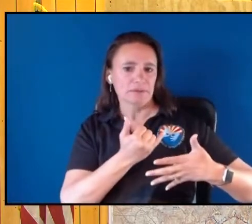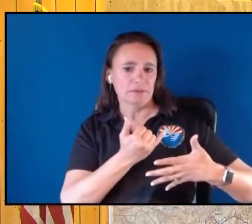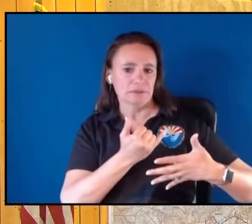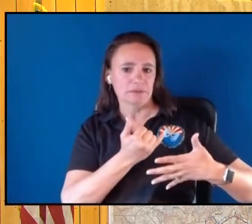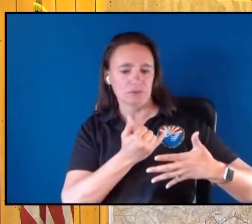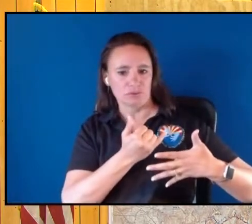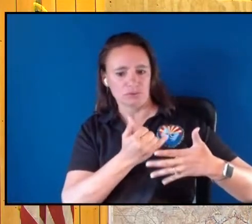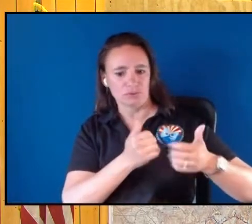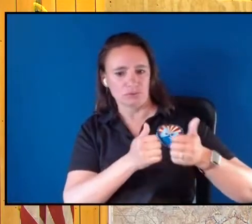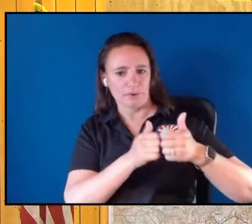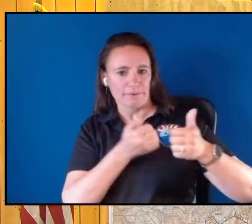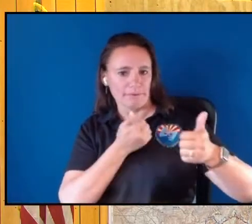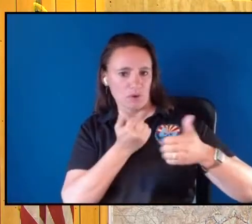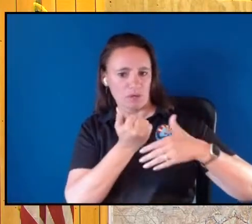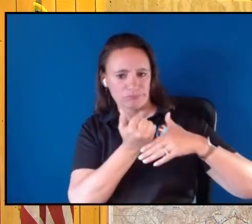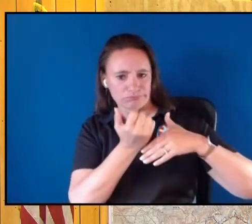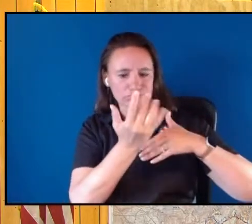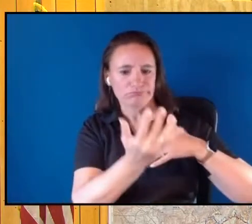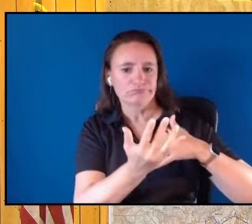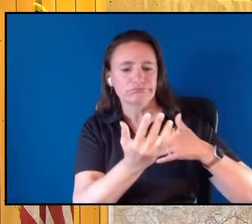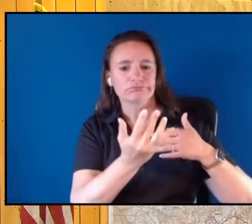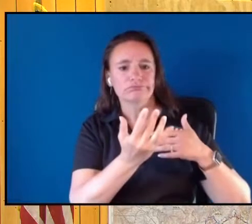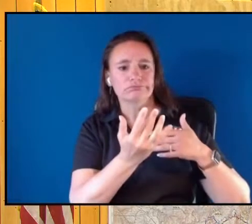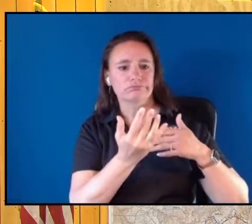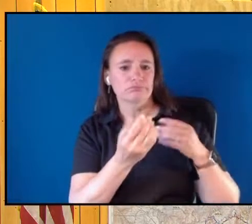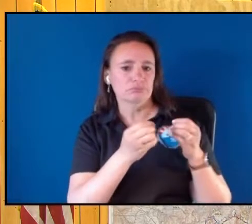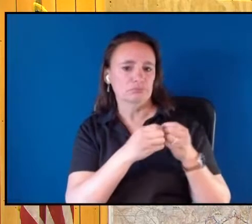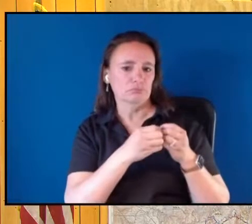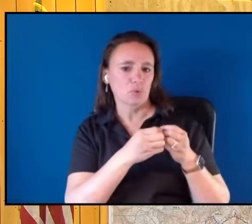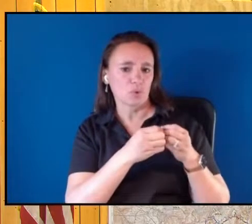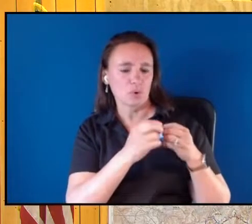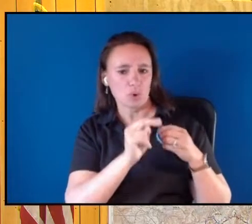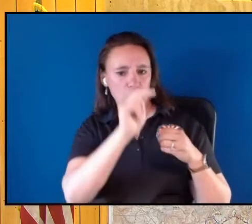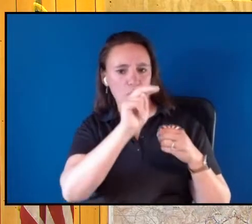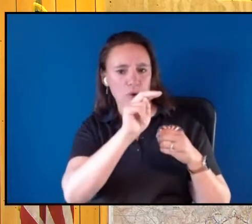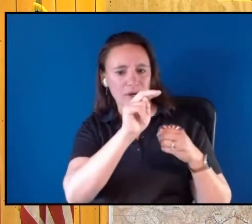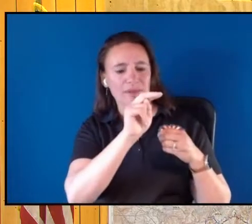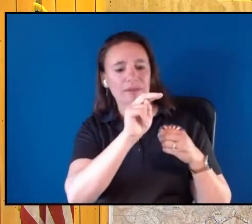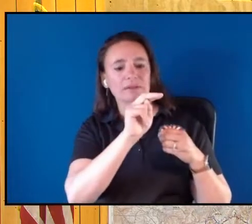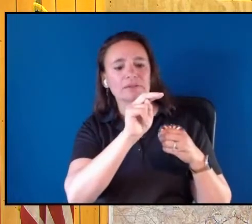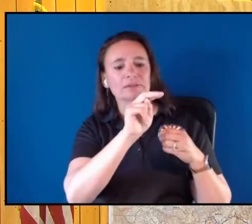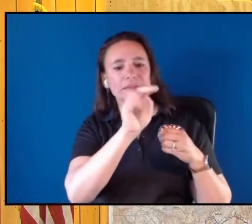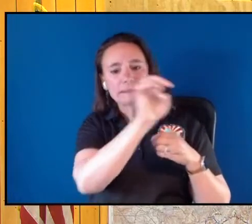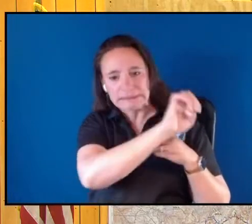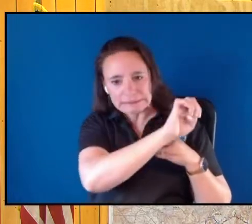farther to the northeast or west. Crews are doing a really good